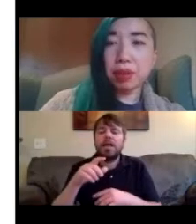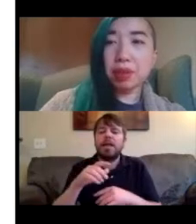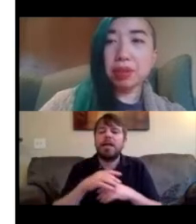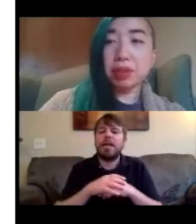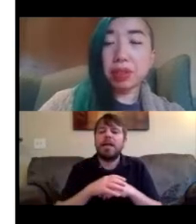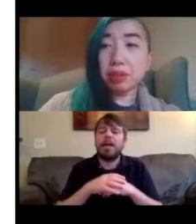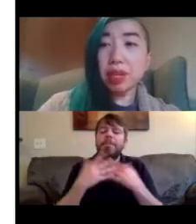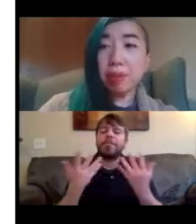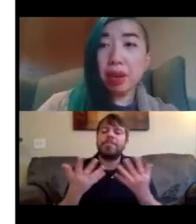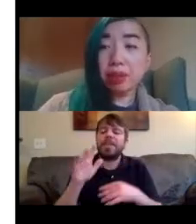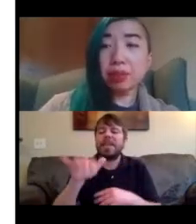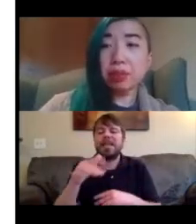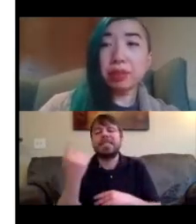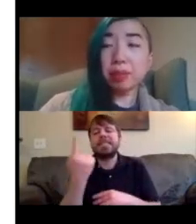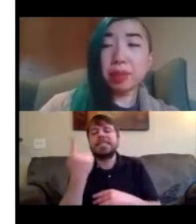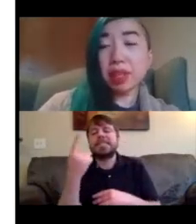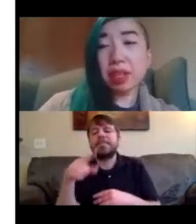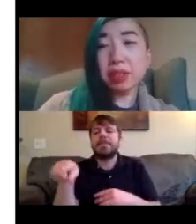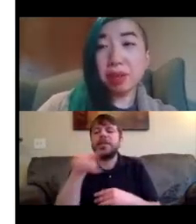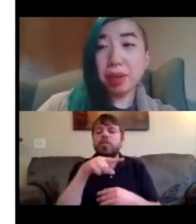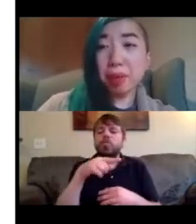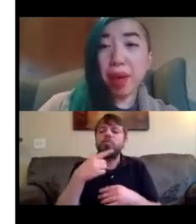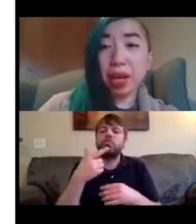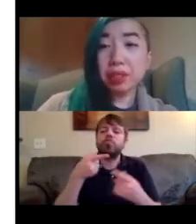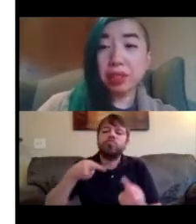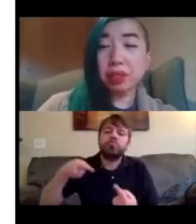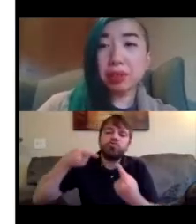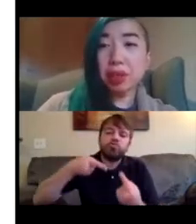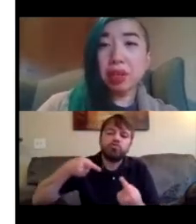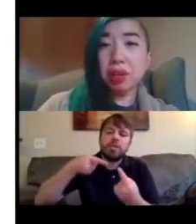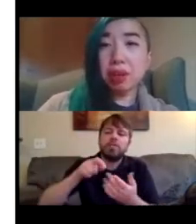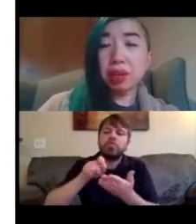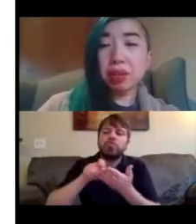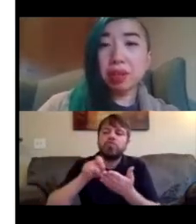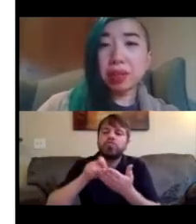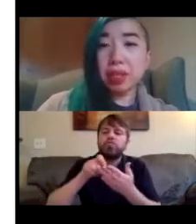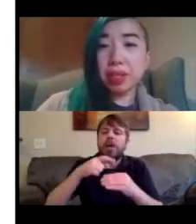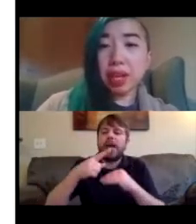are struggling to write about, something you keep coming back to, or something that